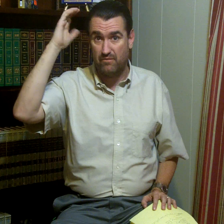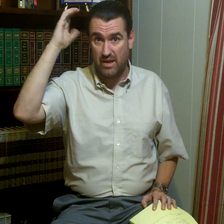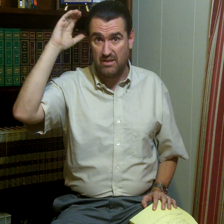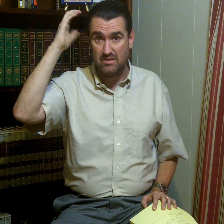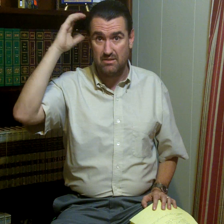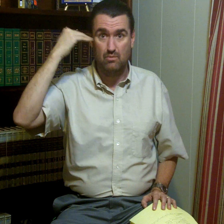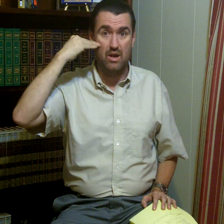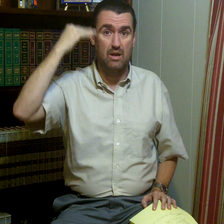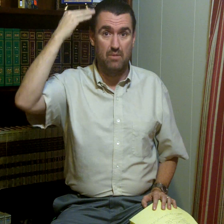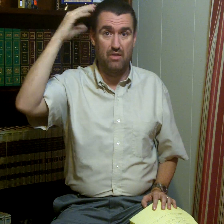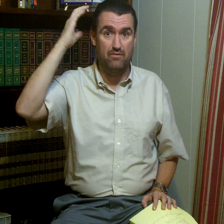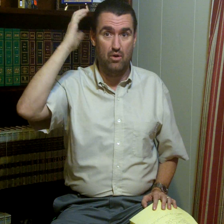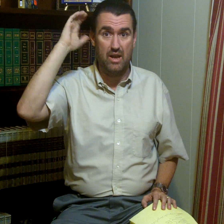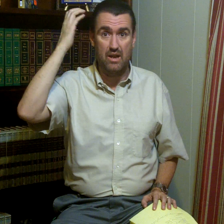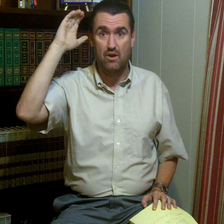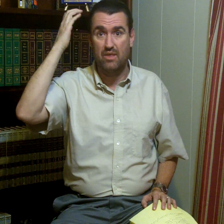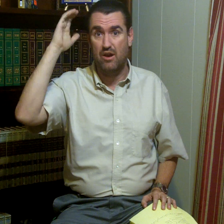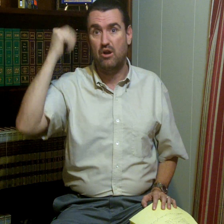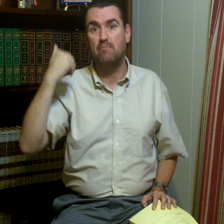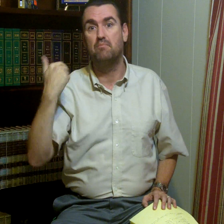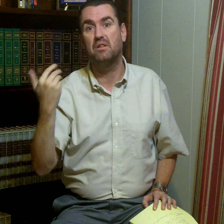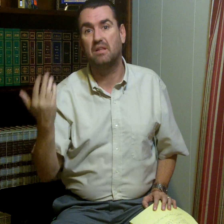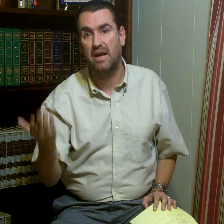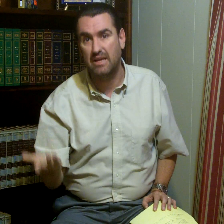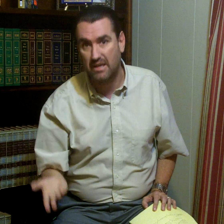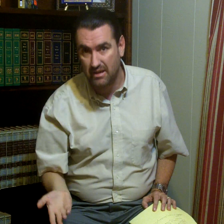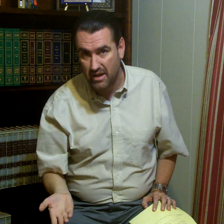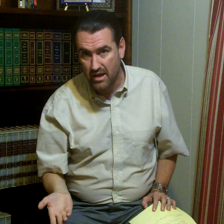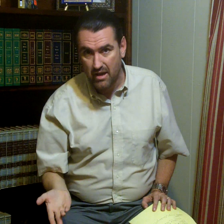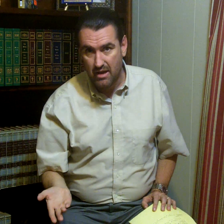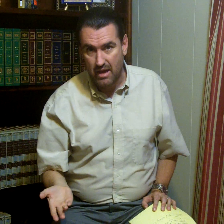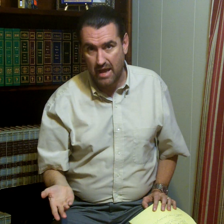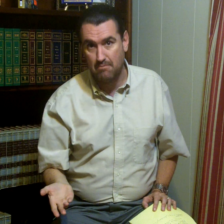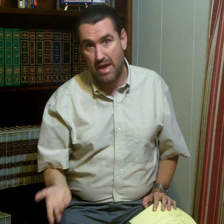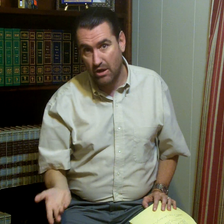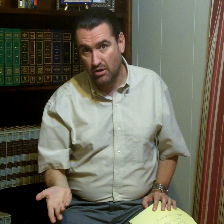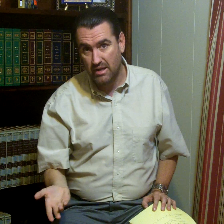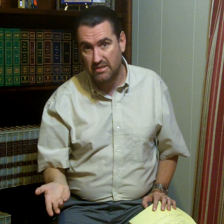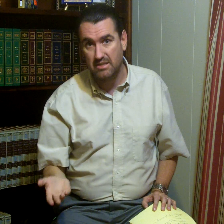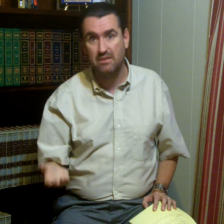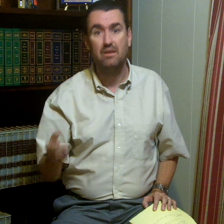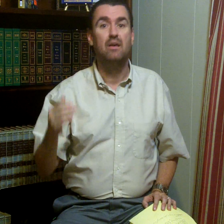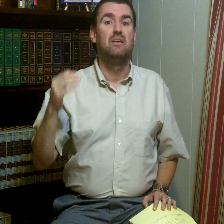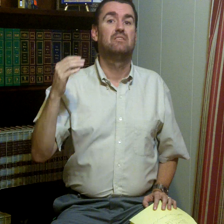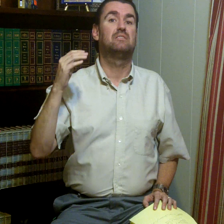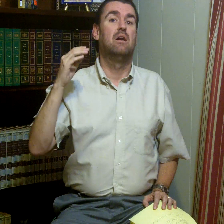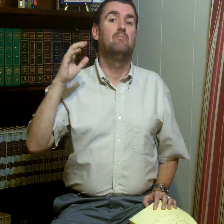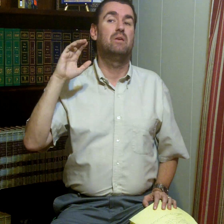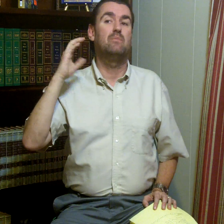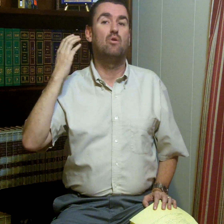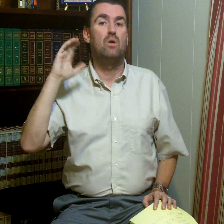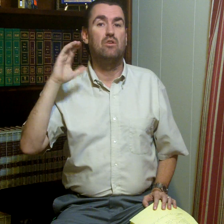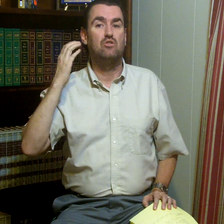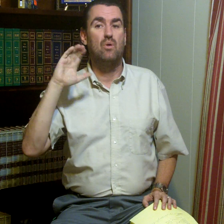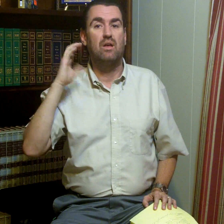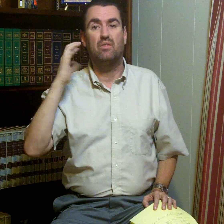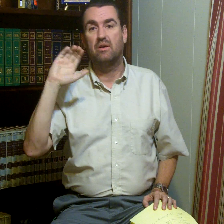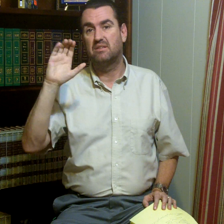face right by the forehead area they're implying a male cousin some people when they're doing the